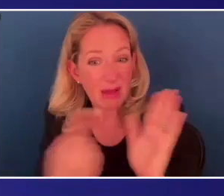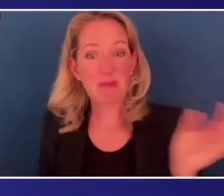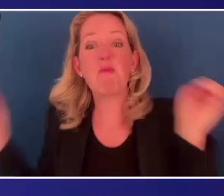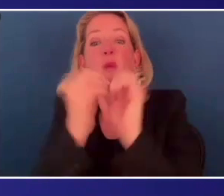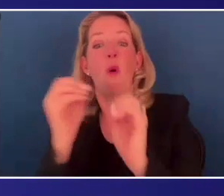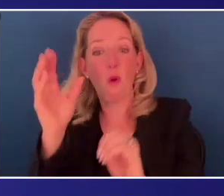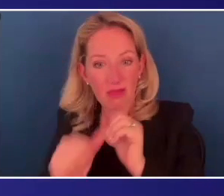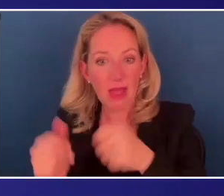And yet due to the predatory nature of the structure of these loans, they still all owe appalling amounts of interest.